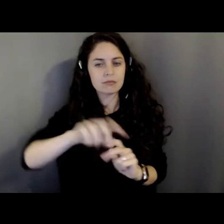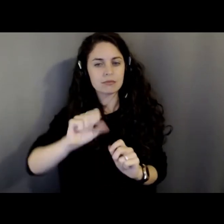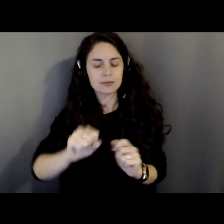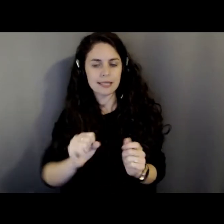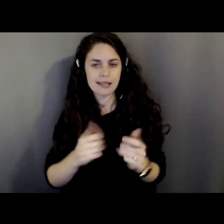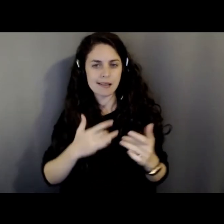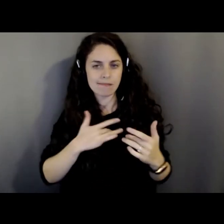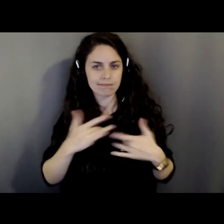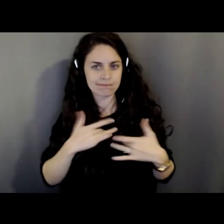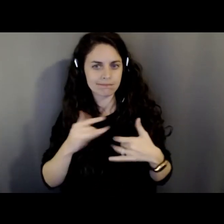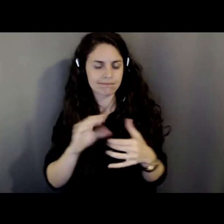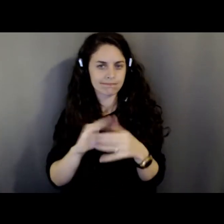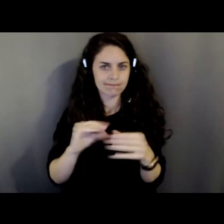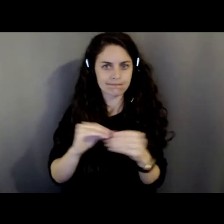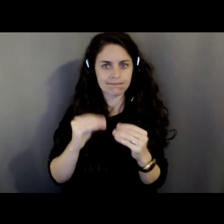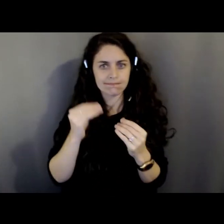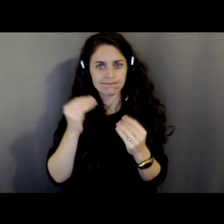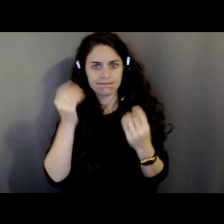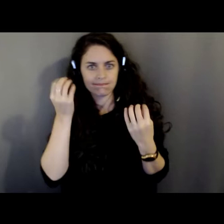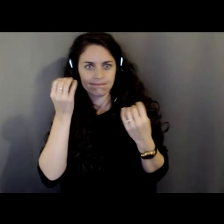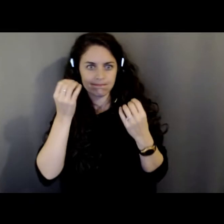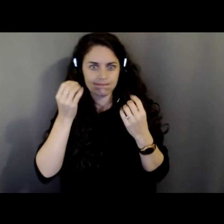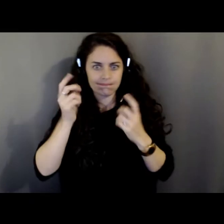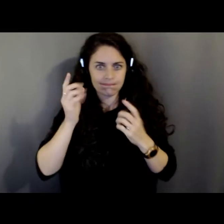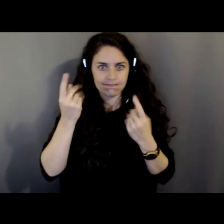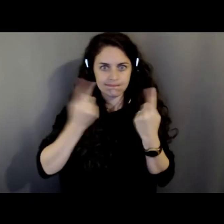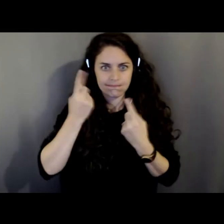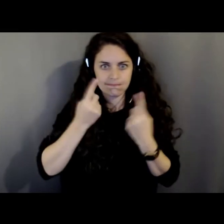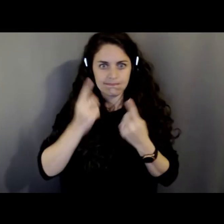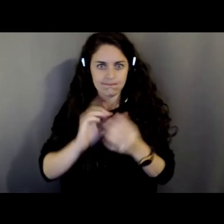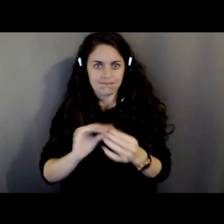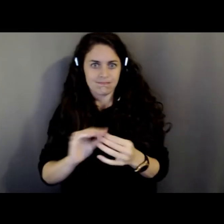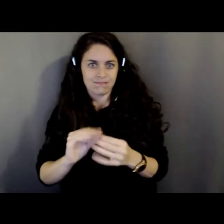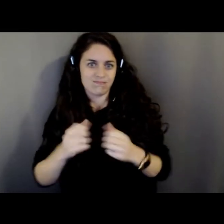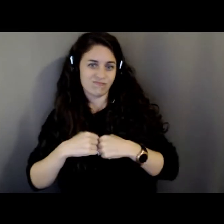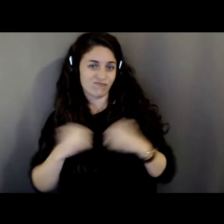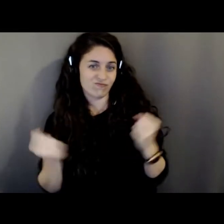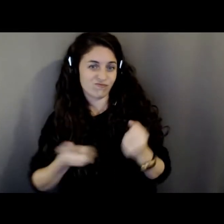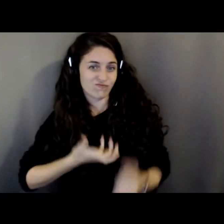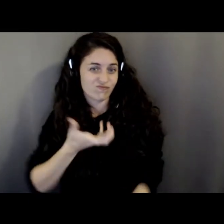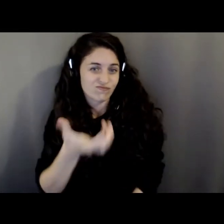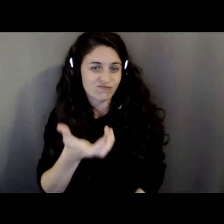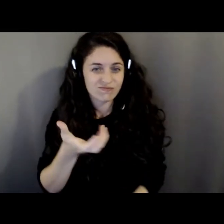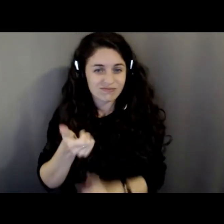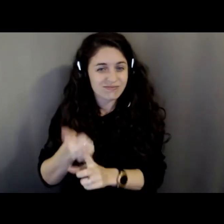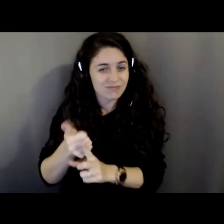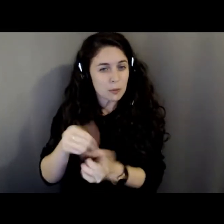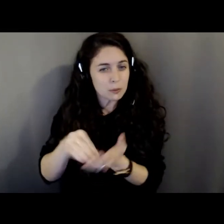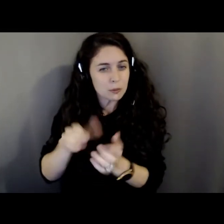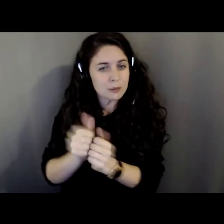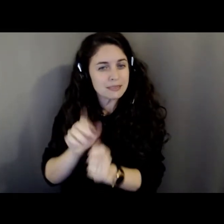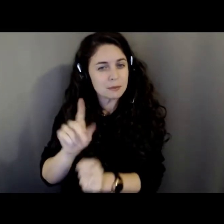or worries about their time in the US as a student with a disability. It also gives